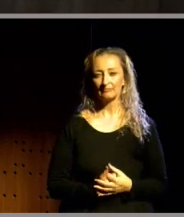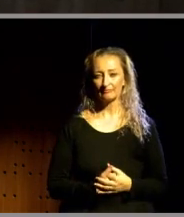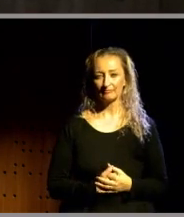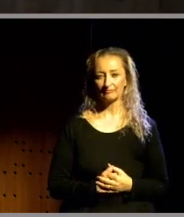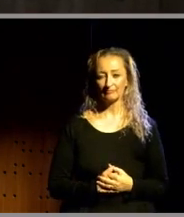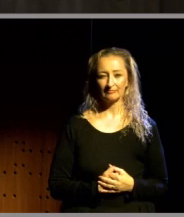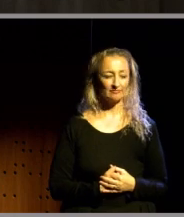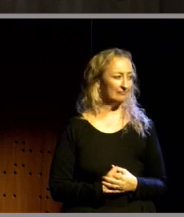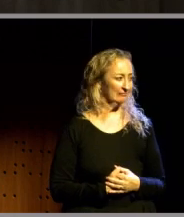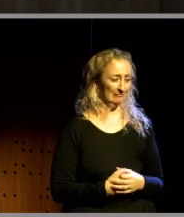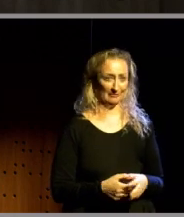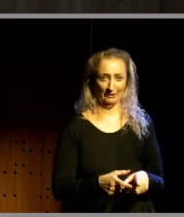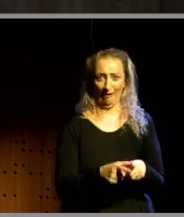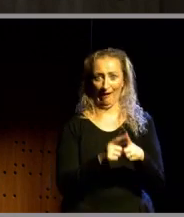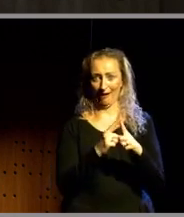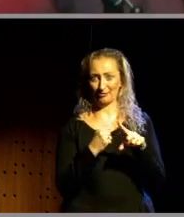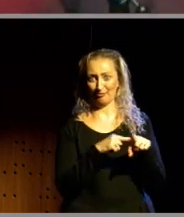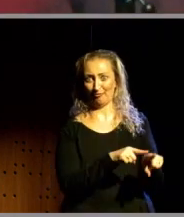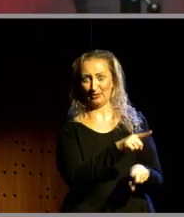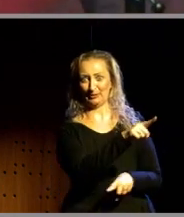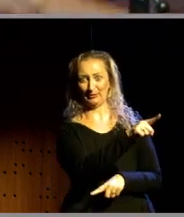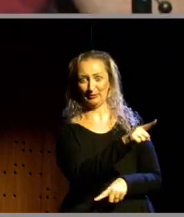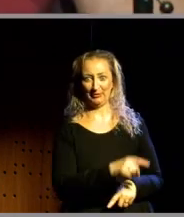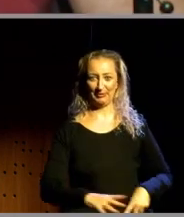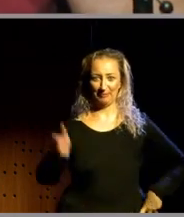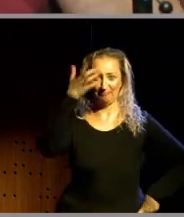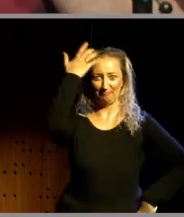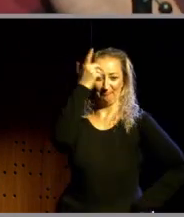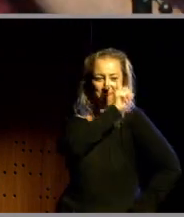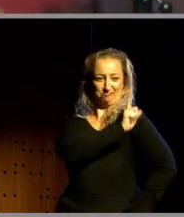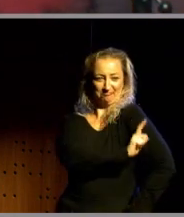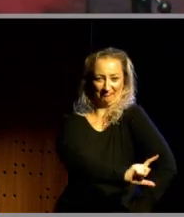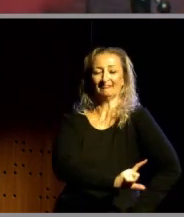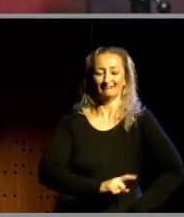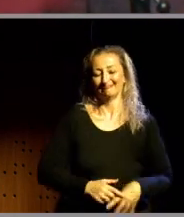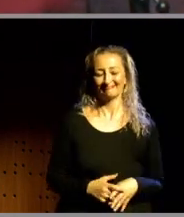It's a hard act to follow, Wesley, isn't it?